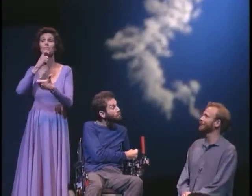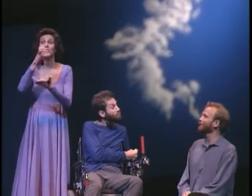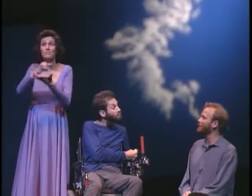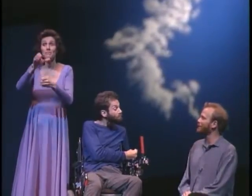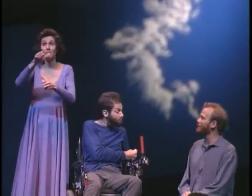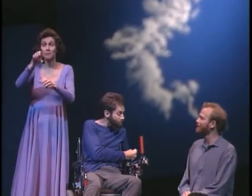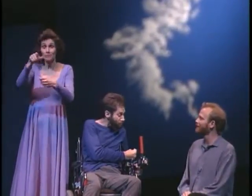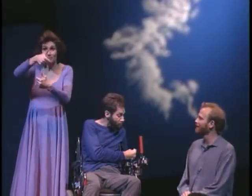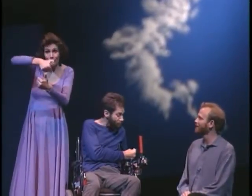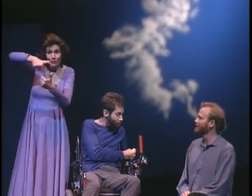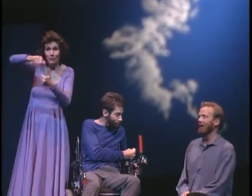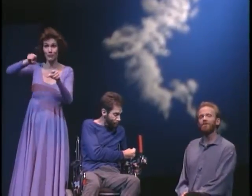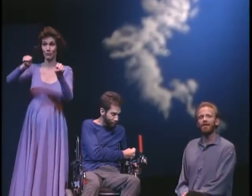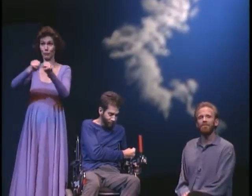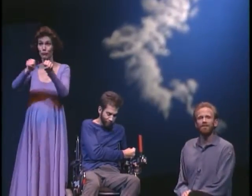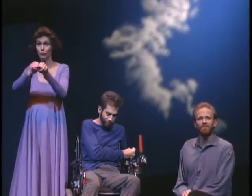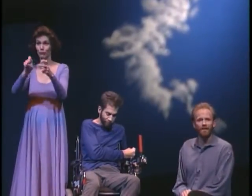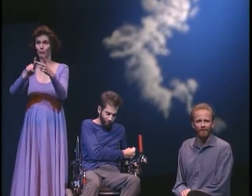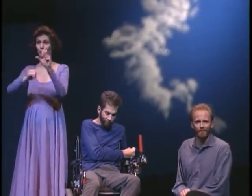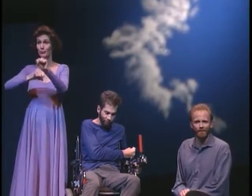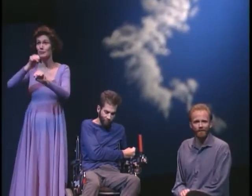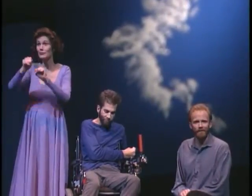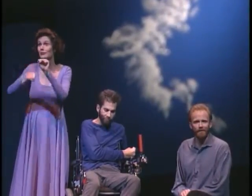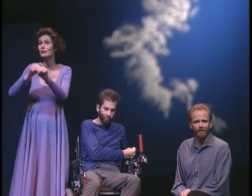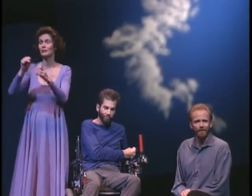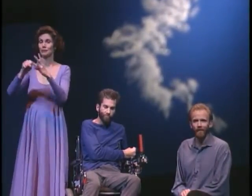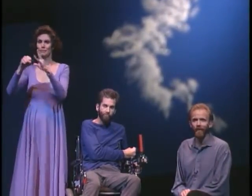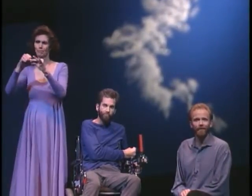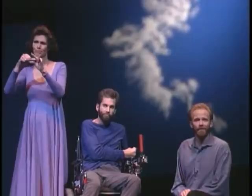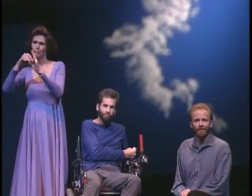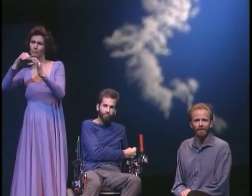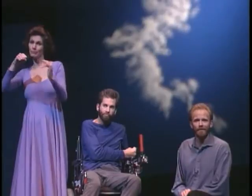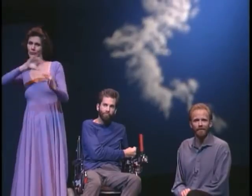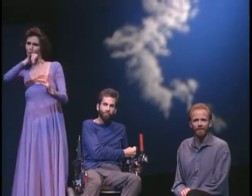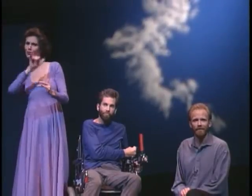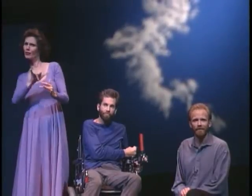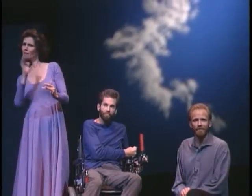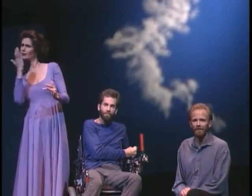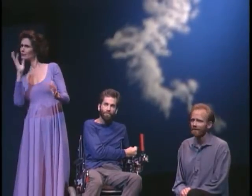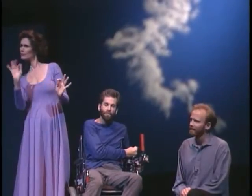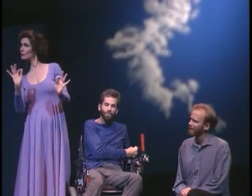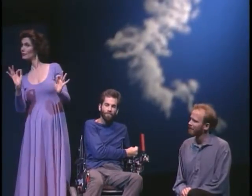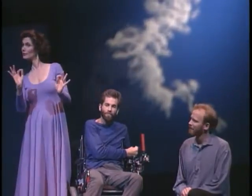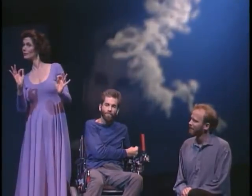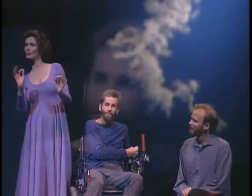inner tubes scotch tape dispensers all of it